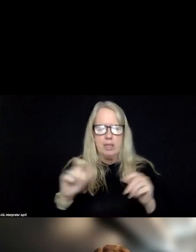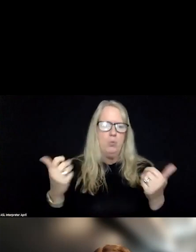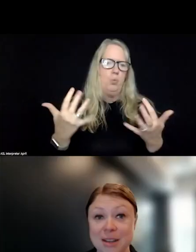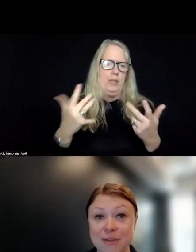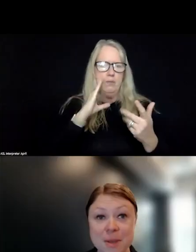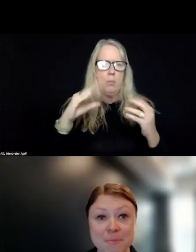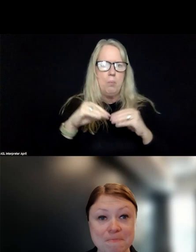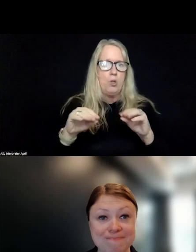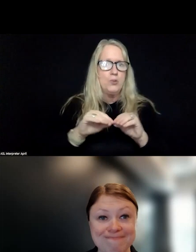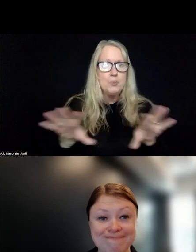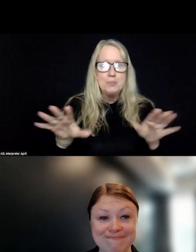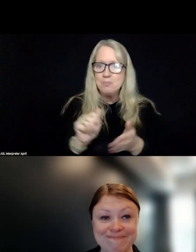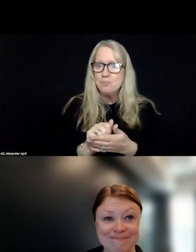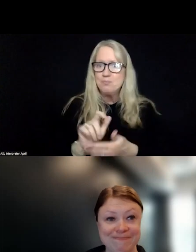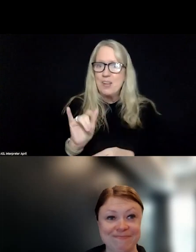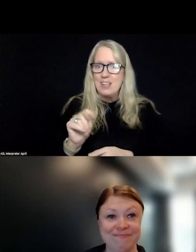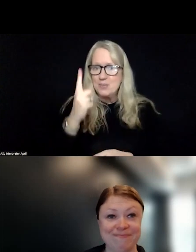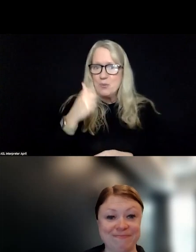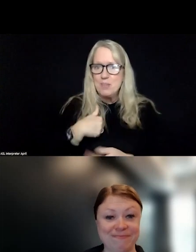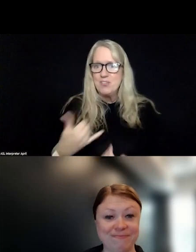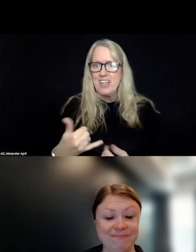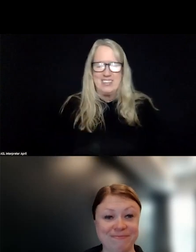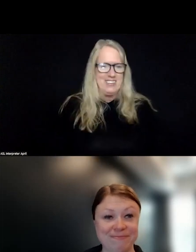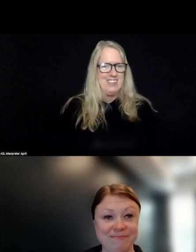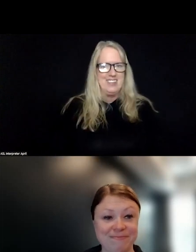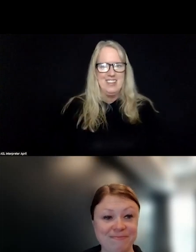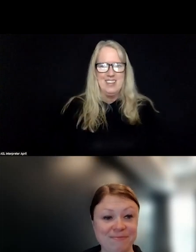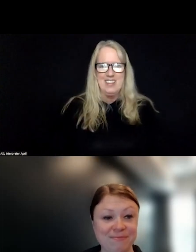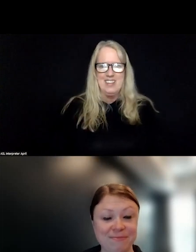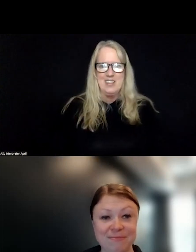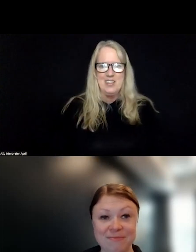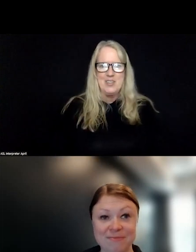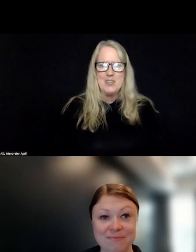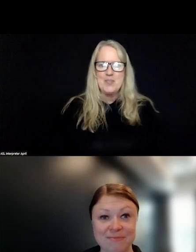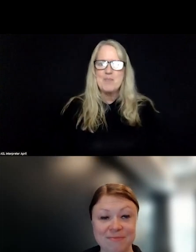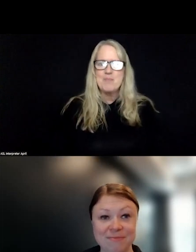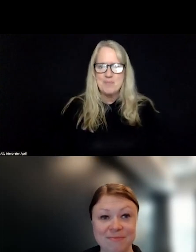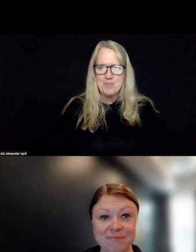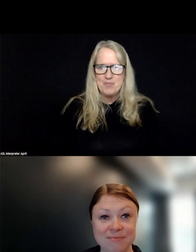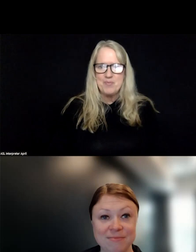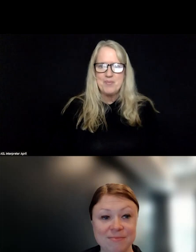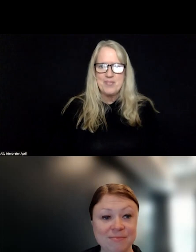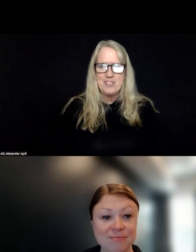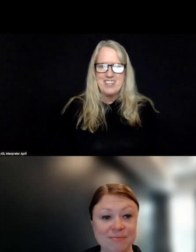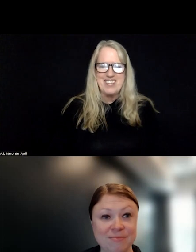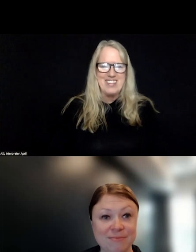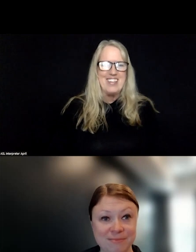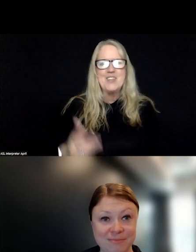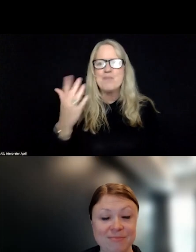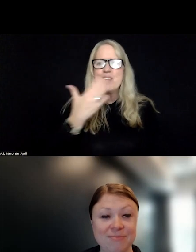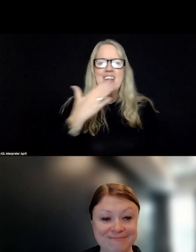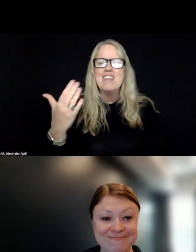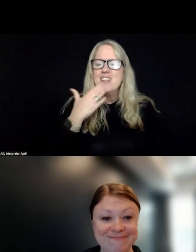THAT IS IT FOR ME. >> ALL RIGHT. THANK YOU, SARAH. LOTS TO STAY